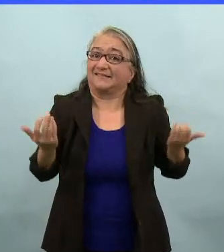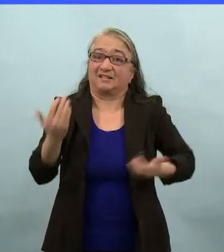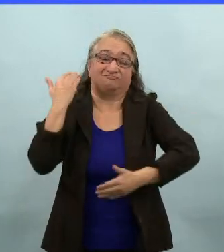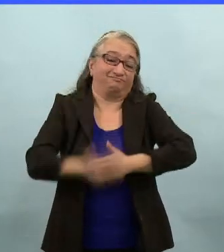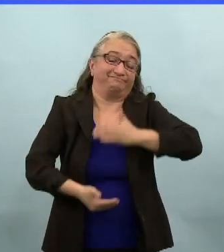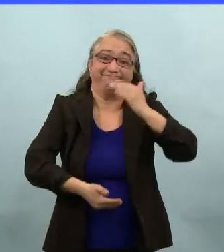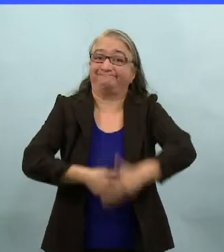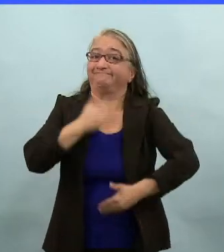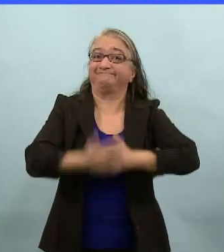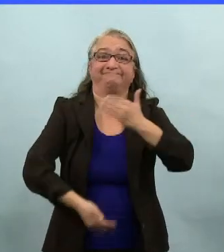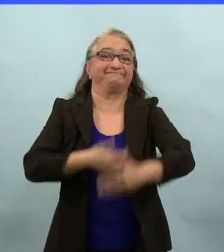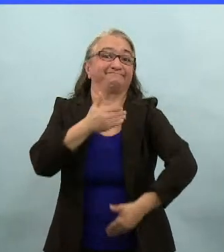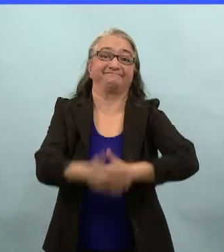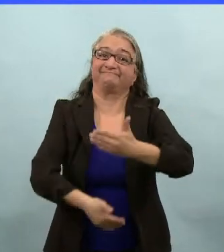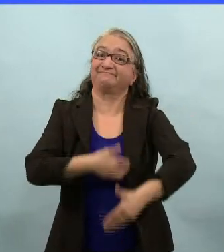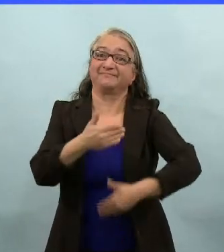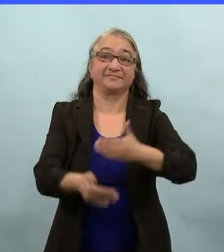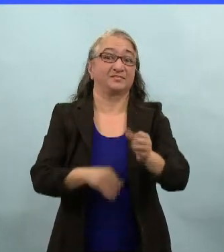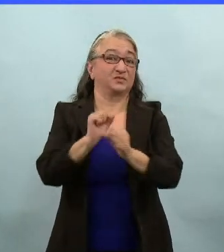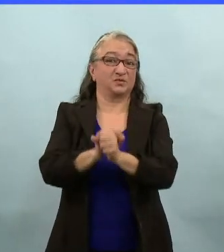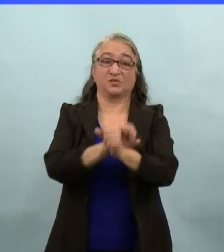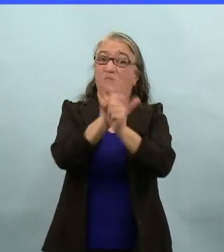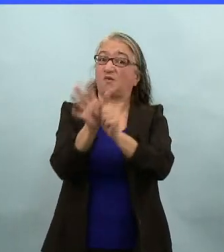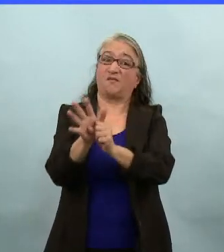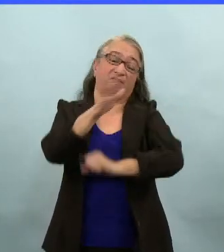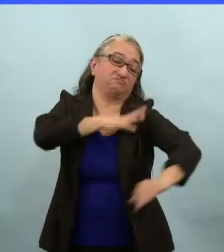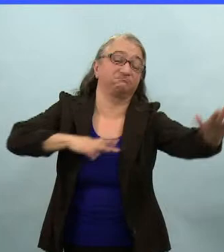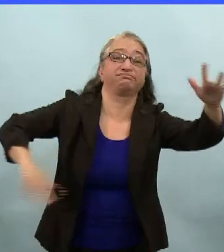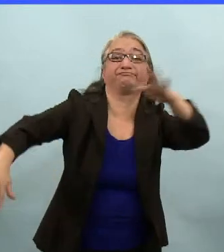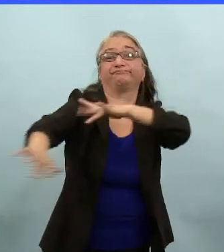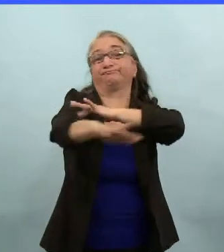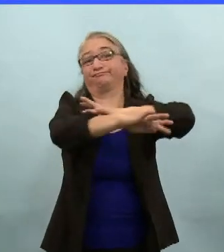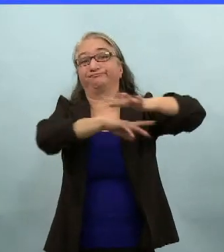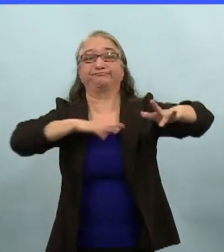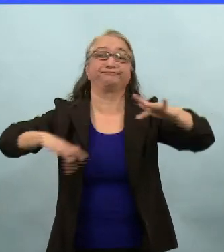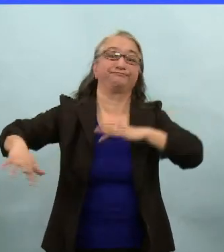going to have to live you know longer term so we need to take a balanced approach when it comes to